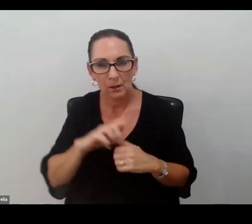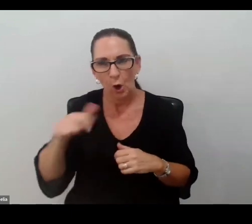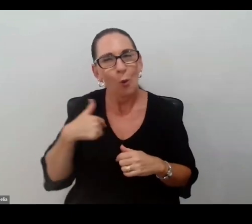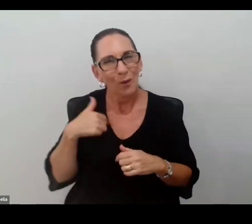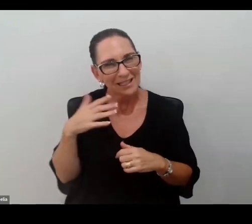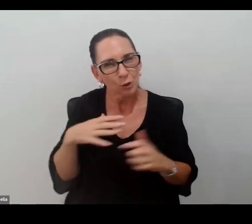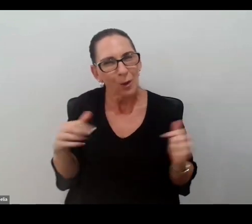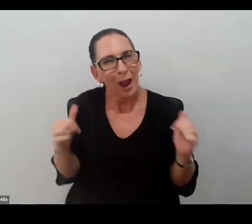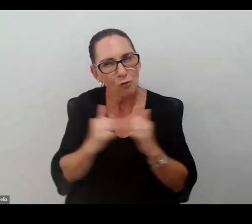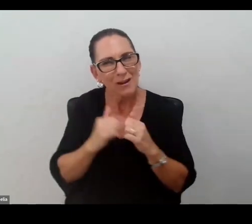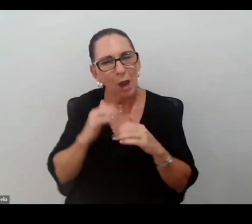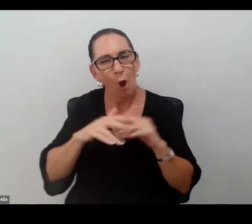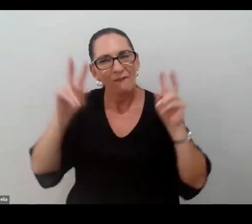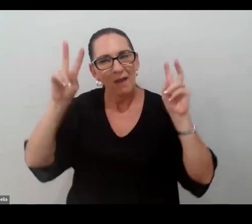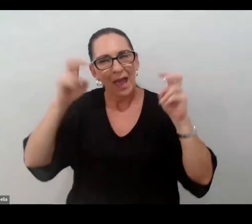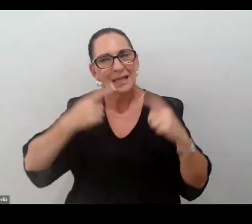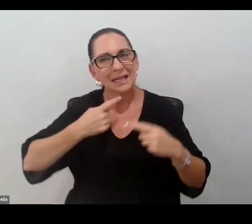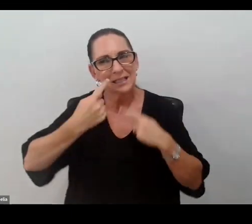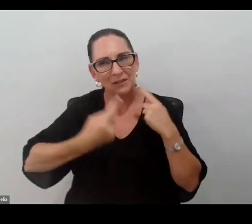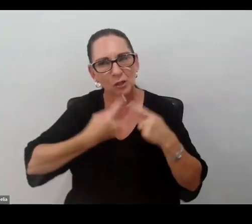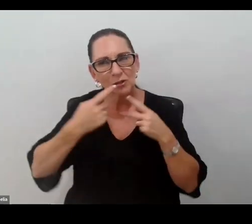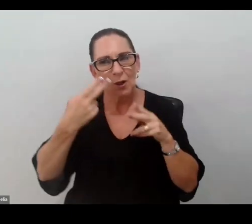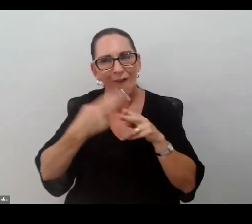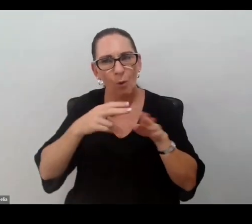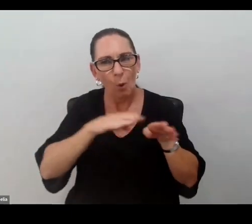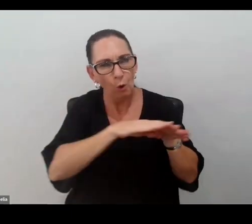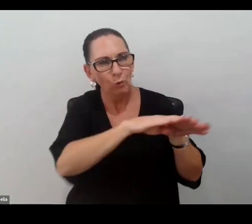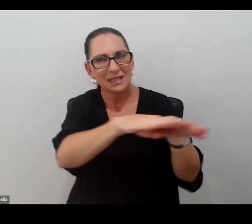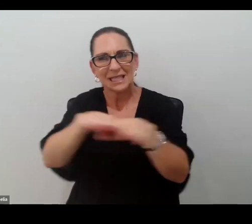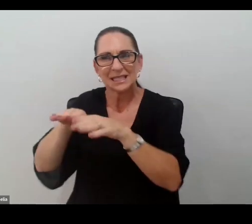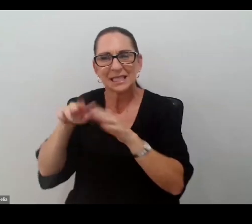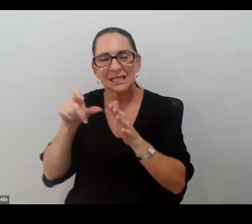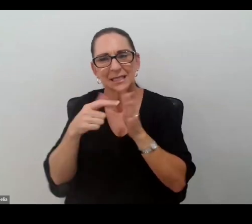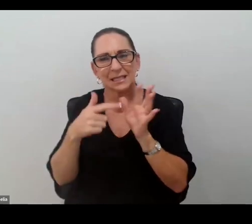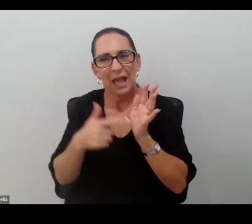intellectual disability to inform consistent data collection at Commonwealth and State and